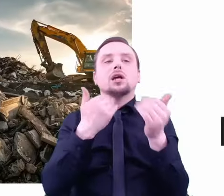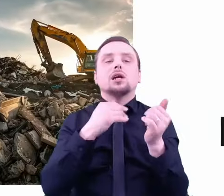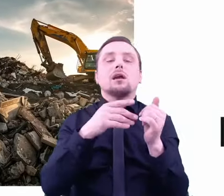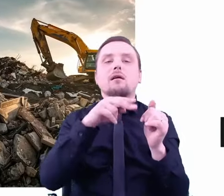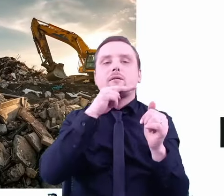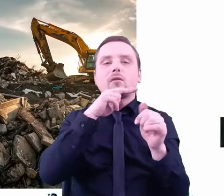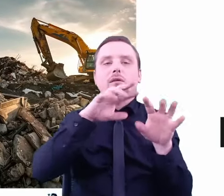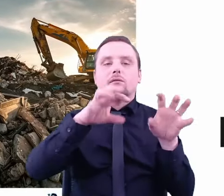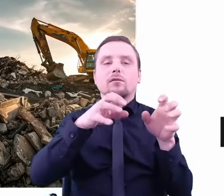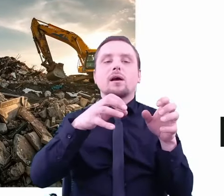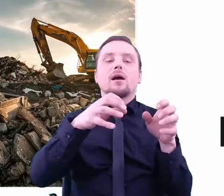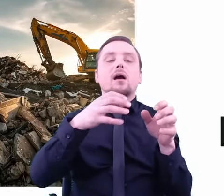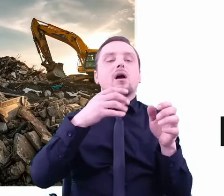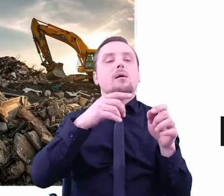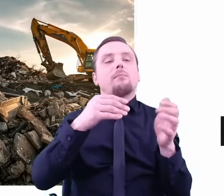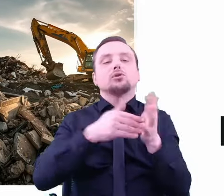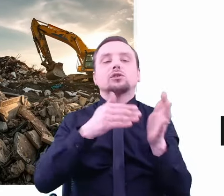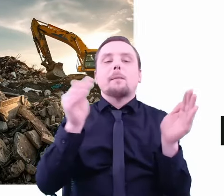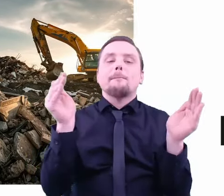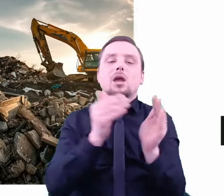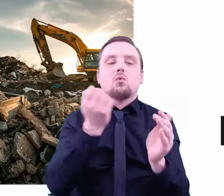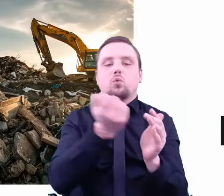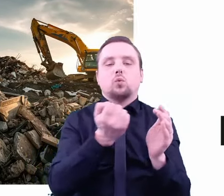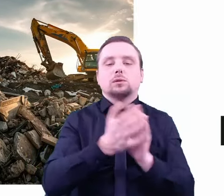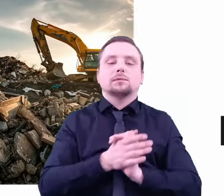Another crucial matter is the Life Cycle Analysis (LCA) of building materials